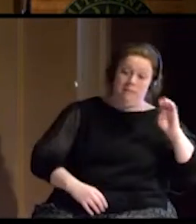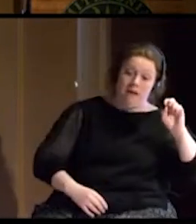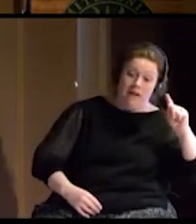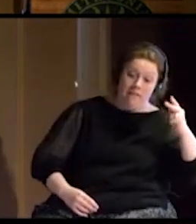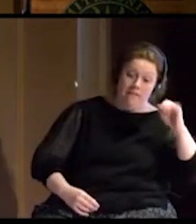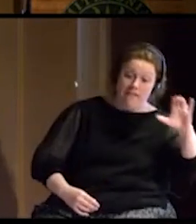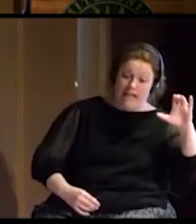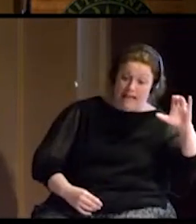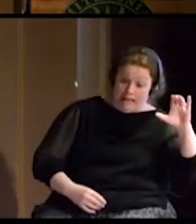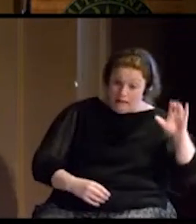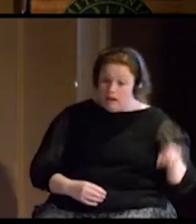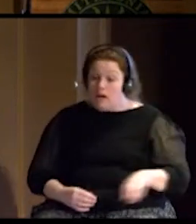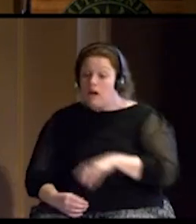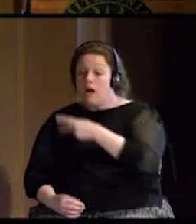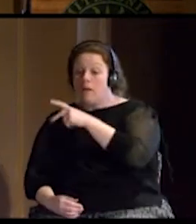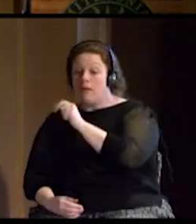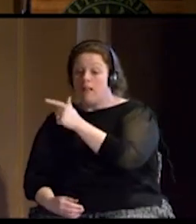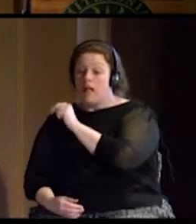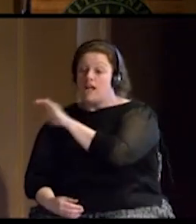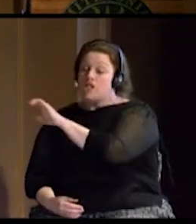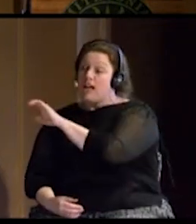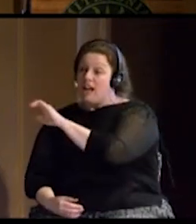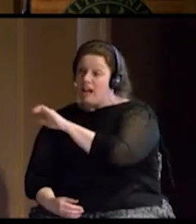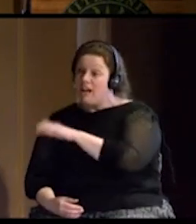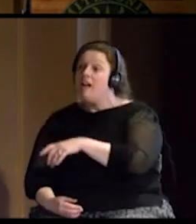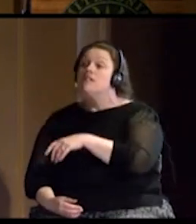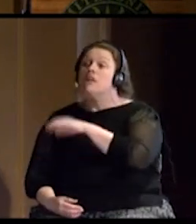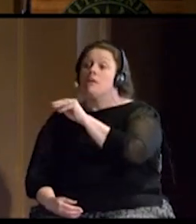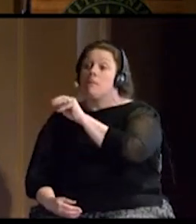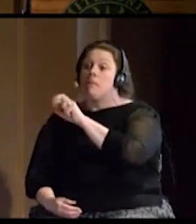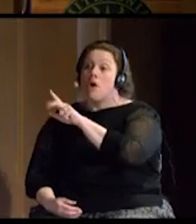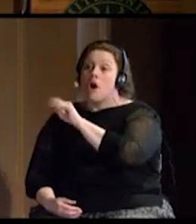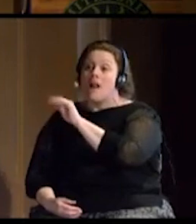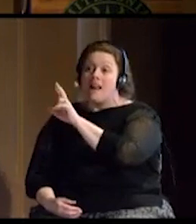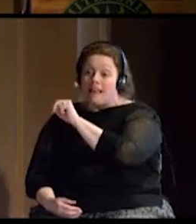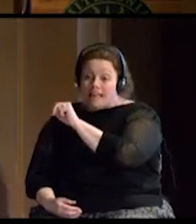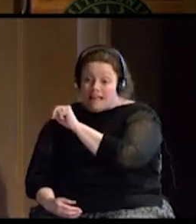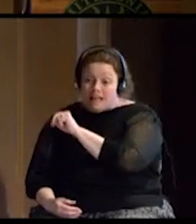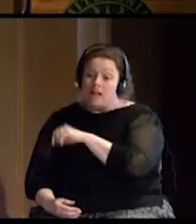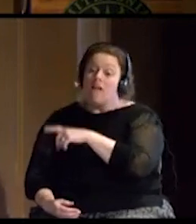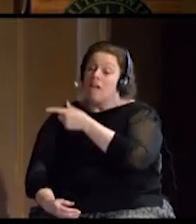So whereas marlins and dolphin fishes include some of the most remarkable